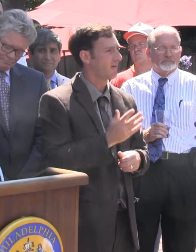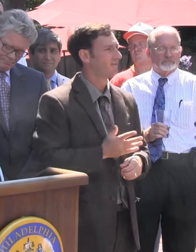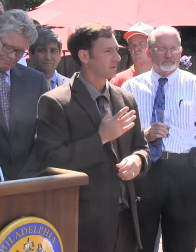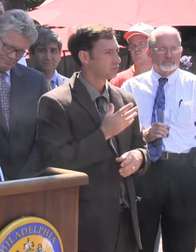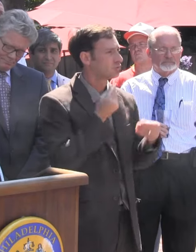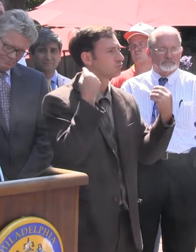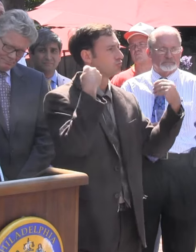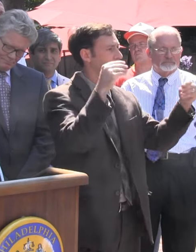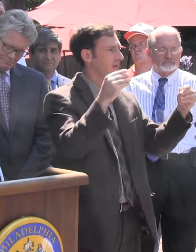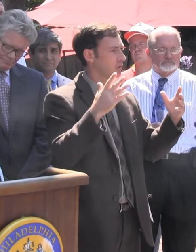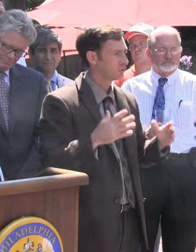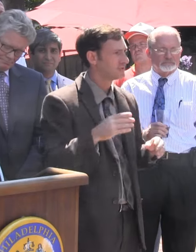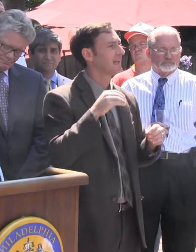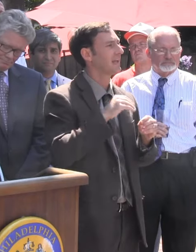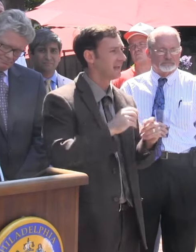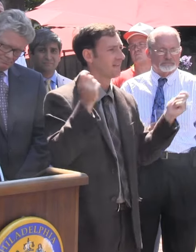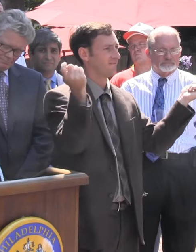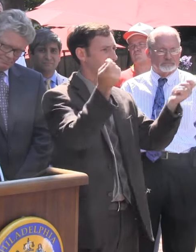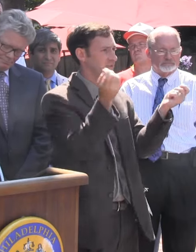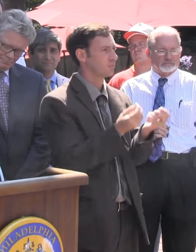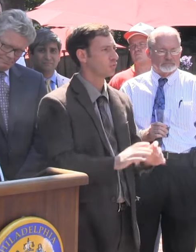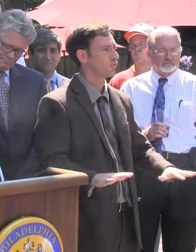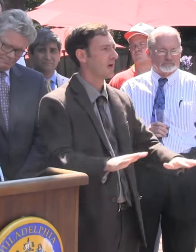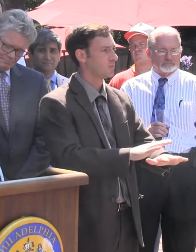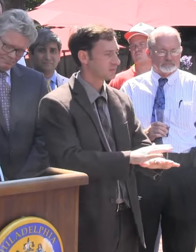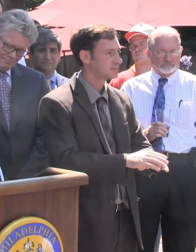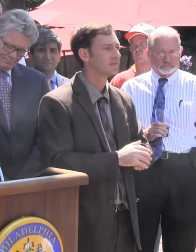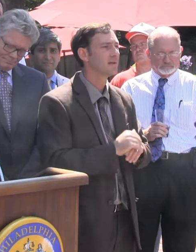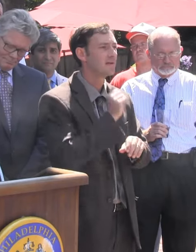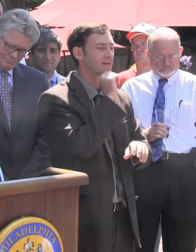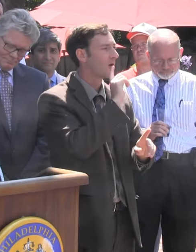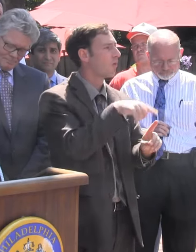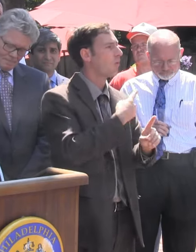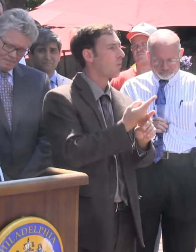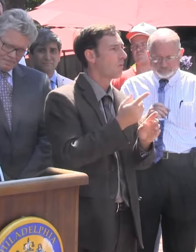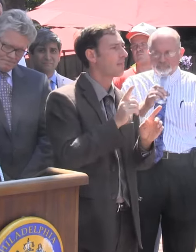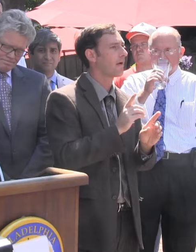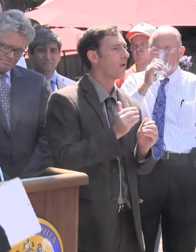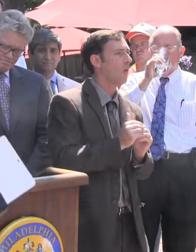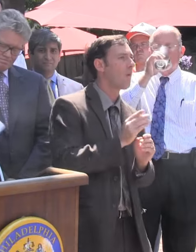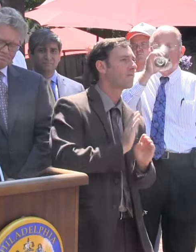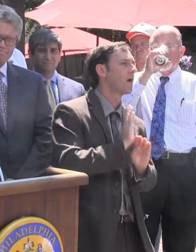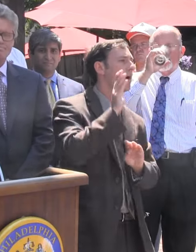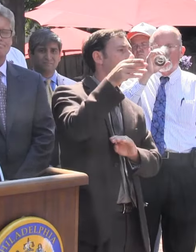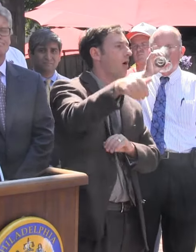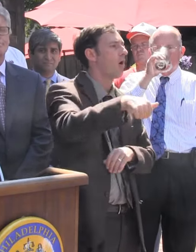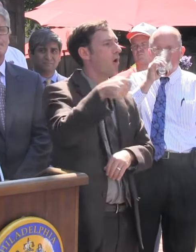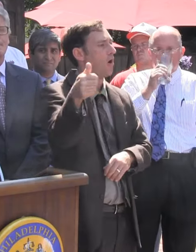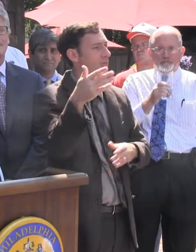vendors in the festival grounds...Not just in the other side of the security checkpoints.